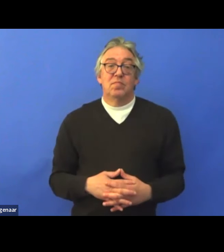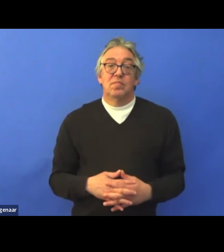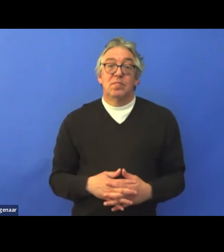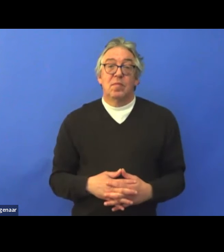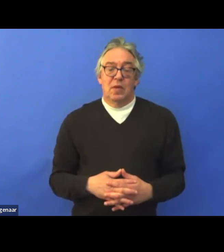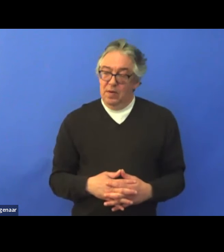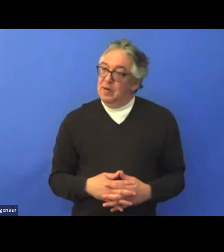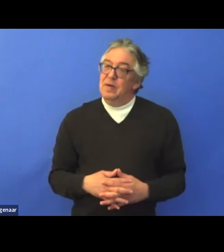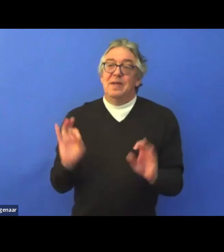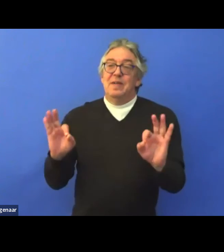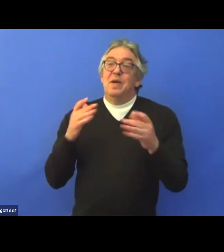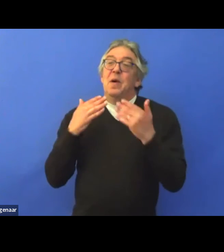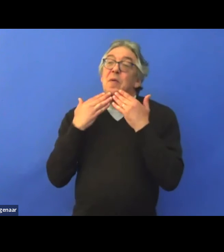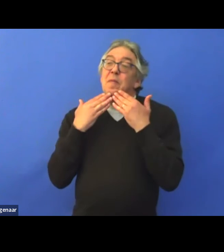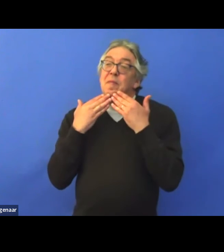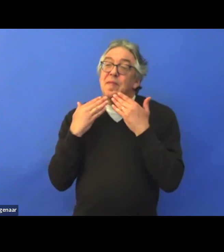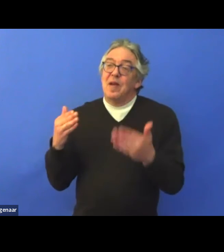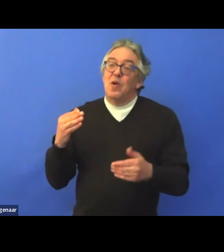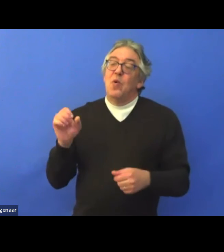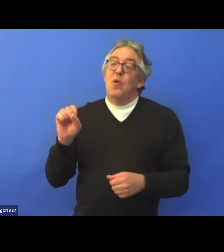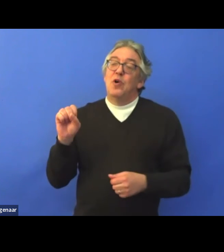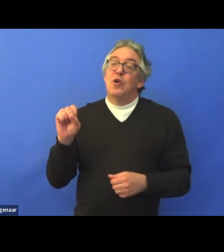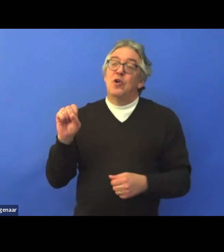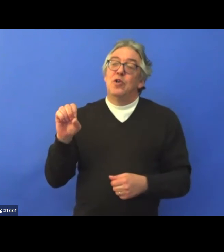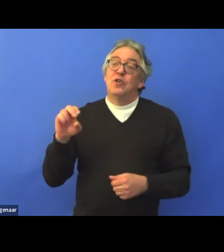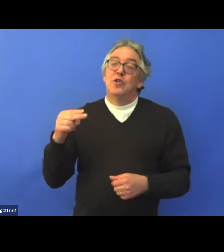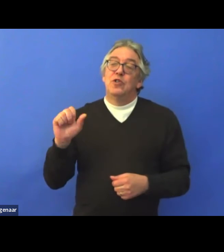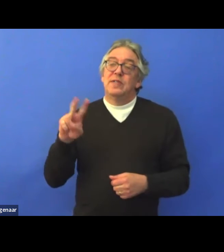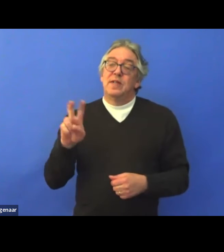Thank you, Sazzad, very much for those words.